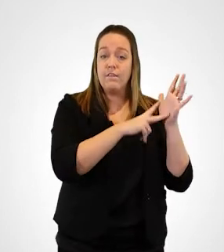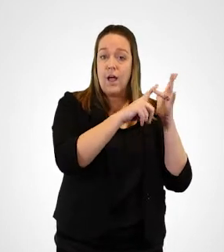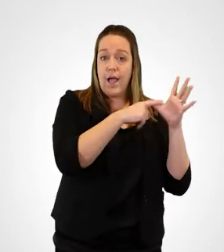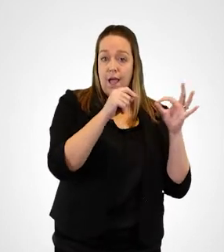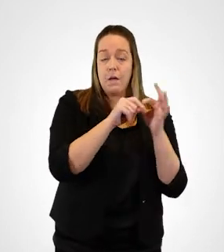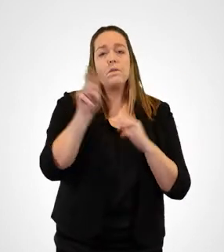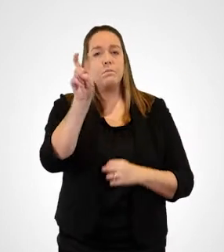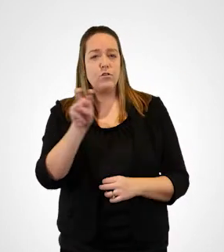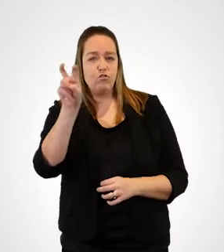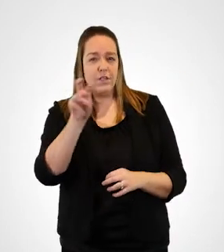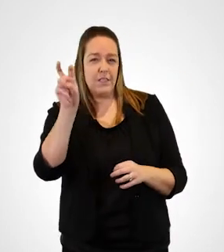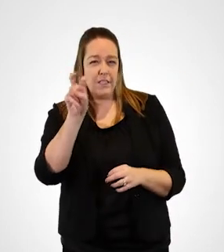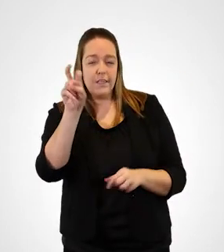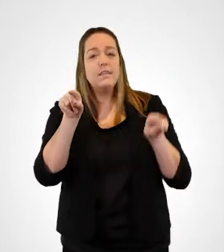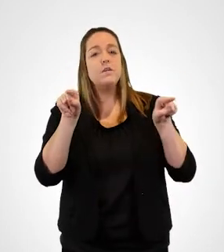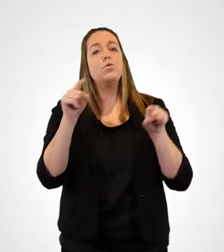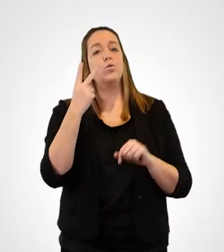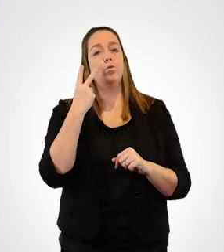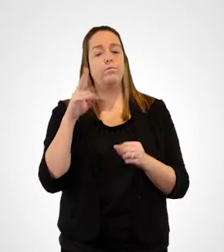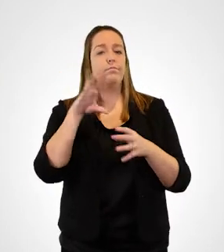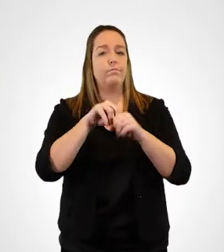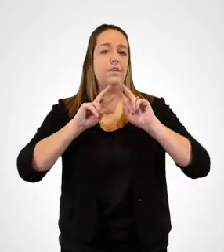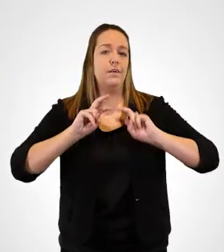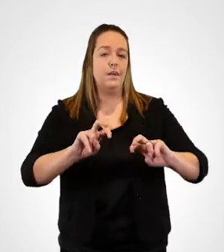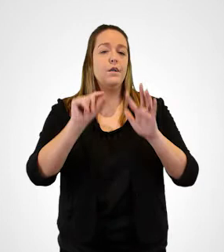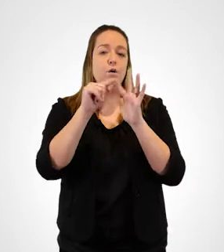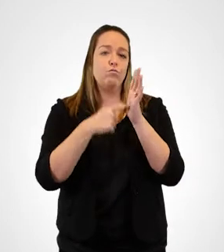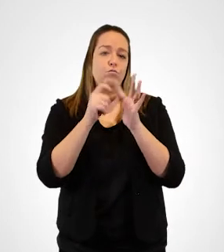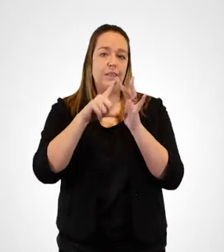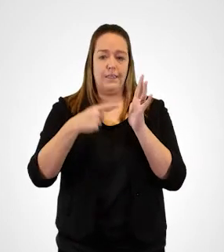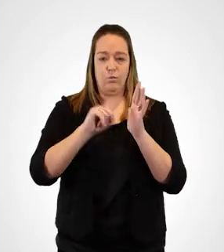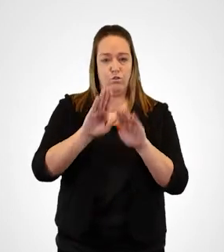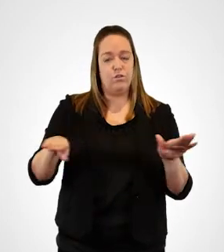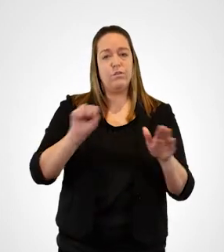were the two things in this study that were actually predicting children's reading.